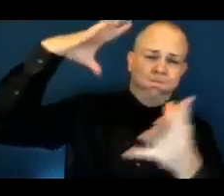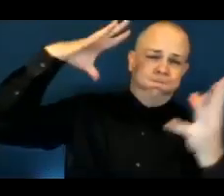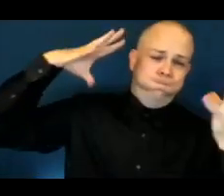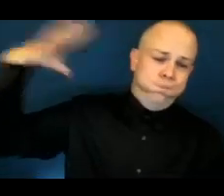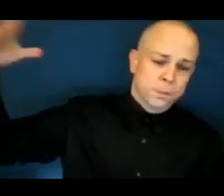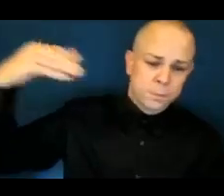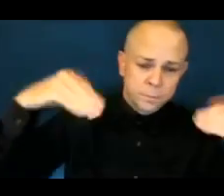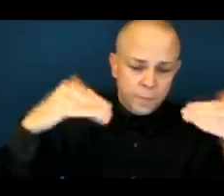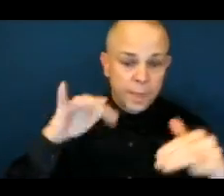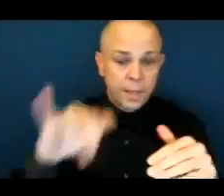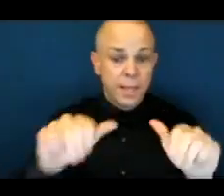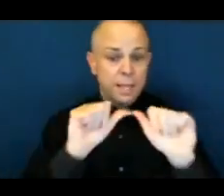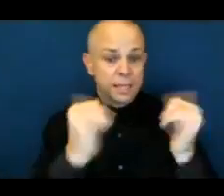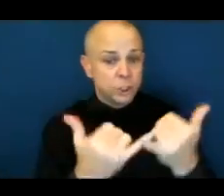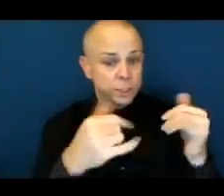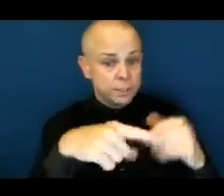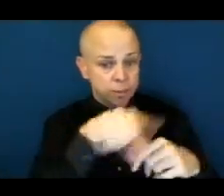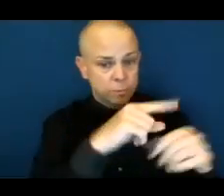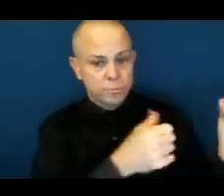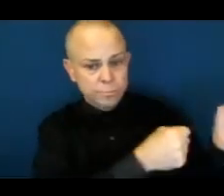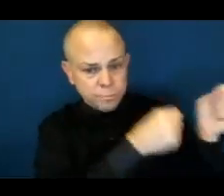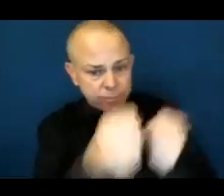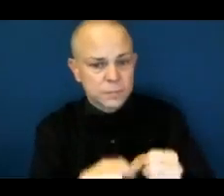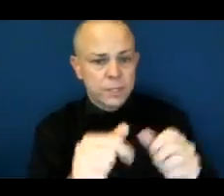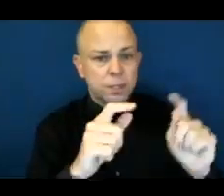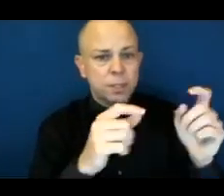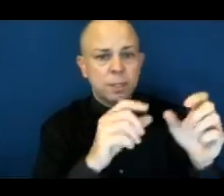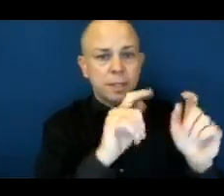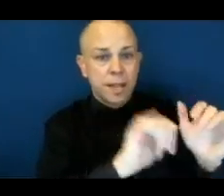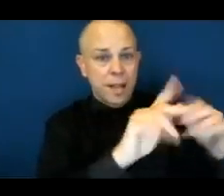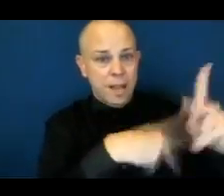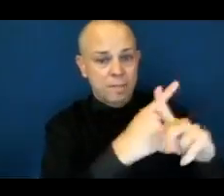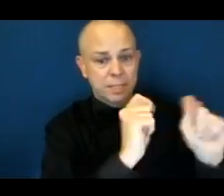1 team is their ability to bring calm to chaos